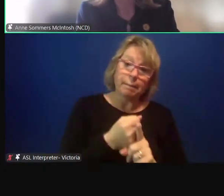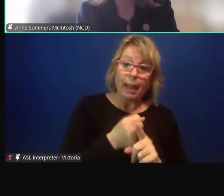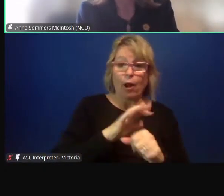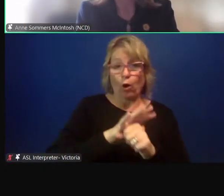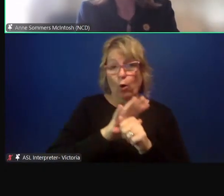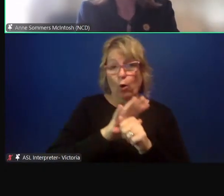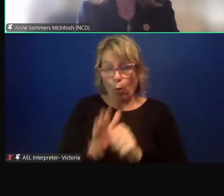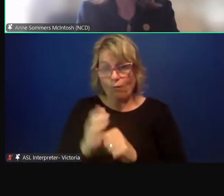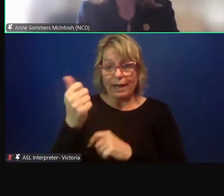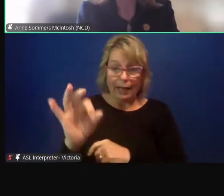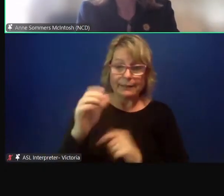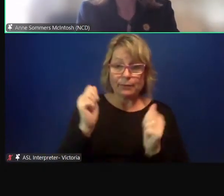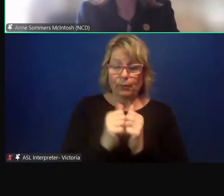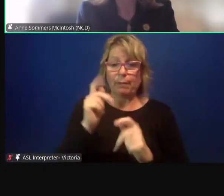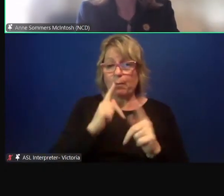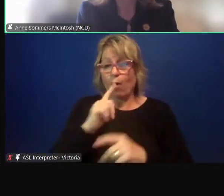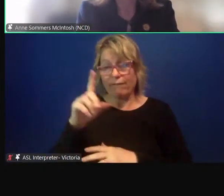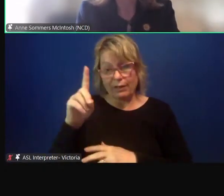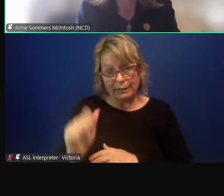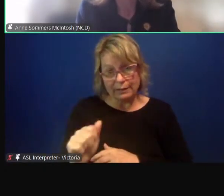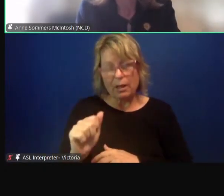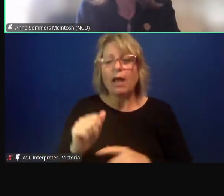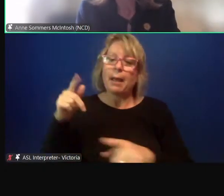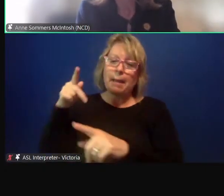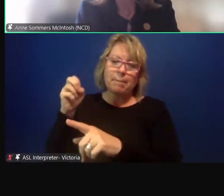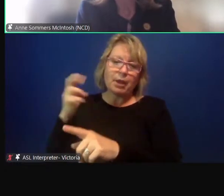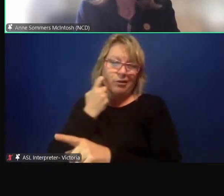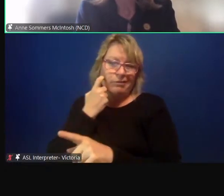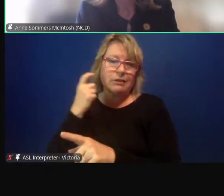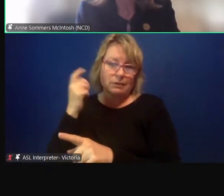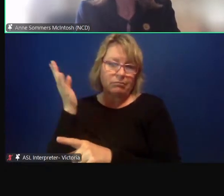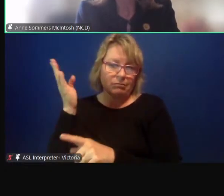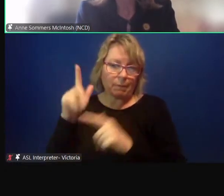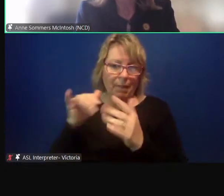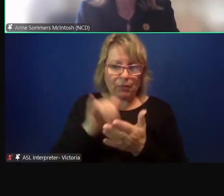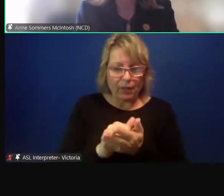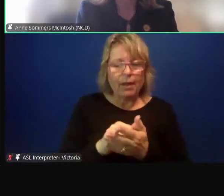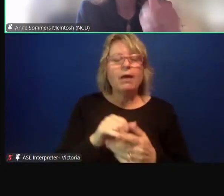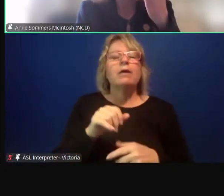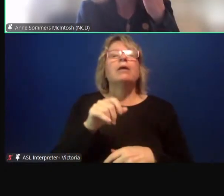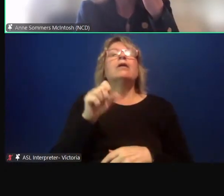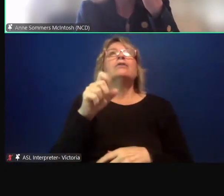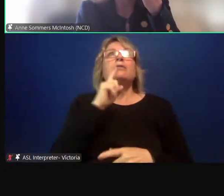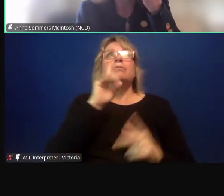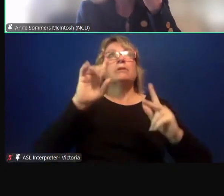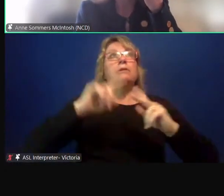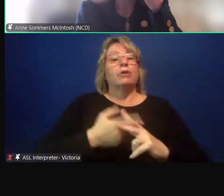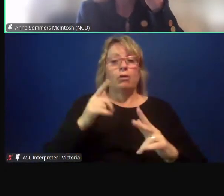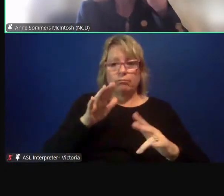people with disabilities, which Peter touched on. And this all got started around 2009 when we did